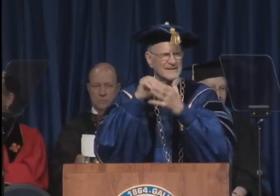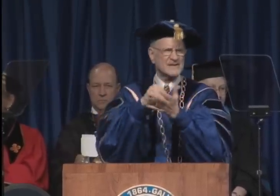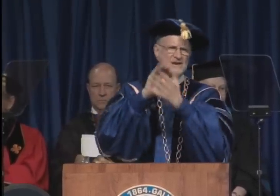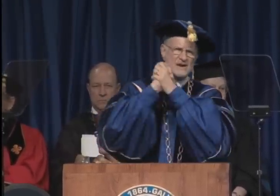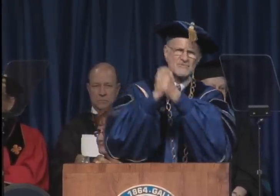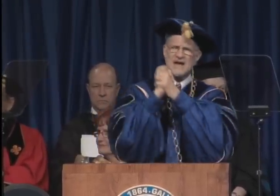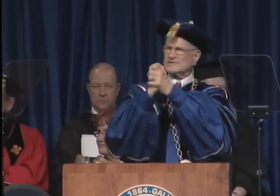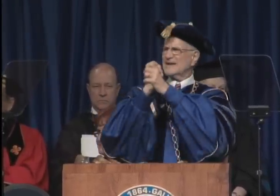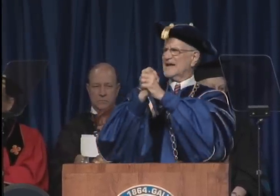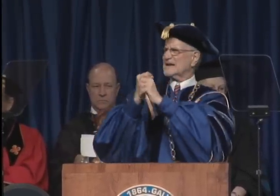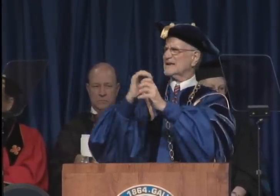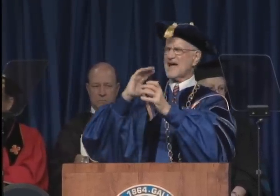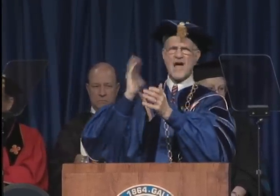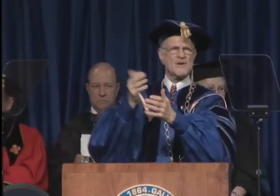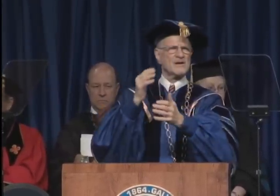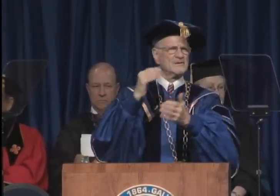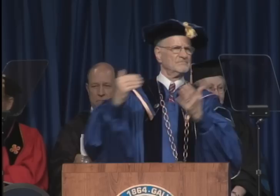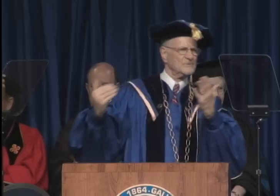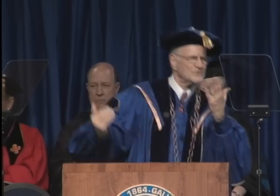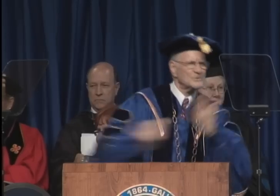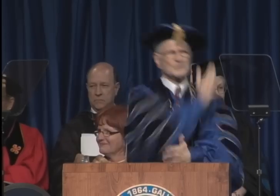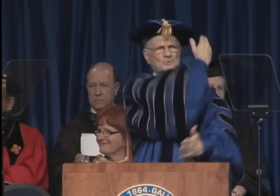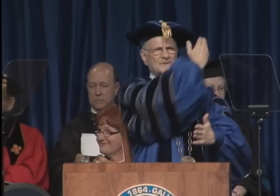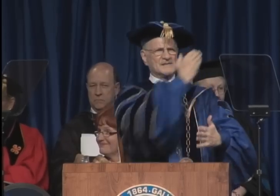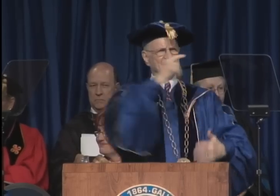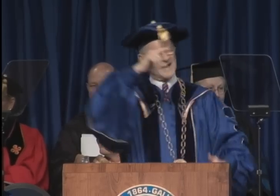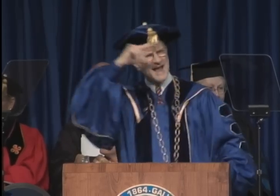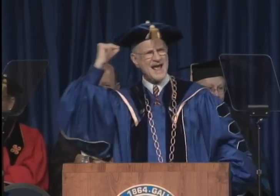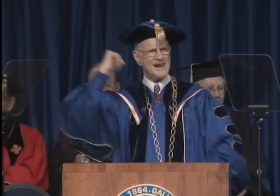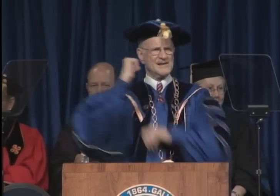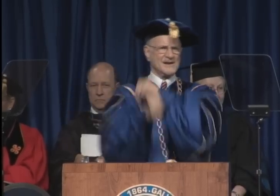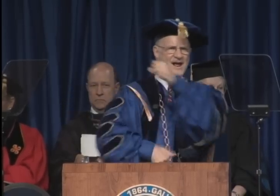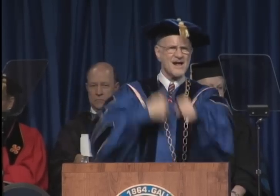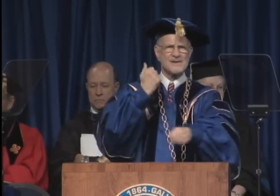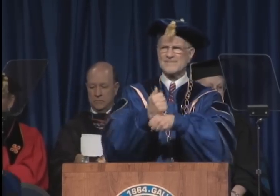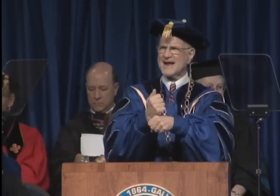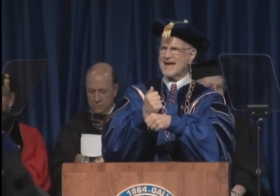the newest Gallaudet alumni.